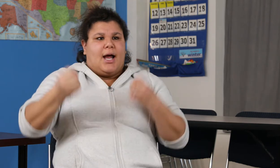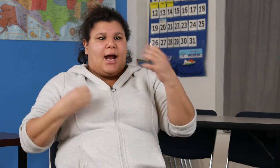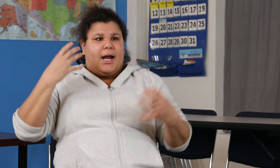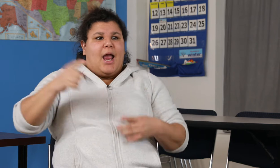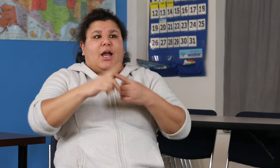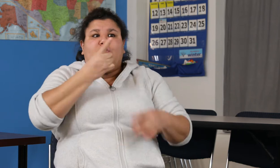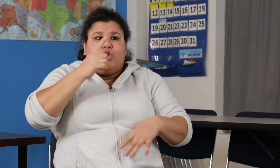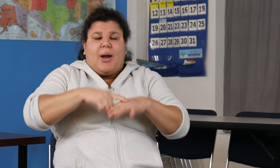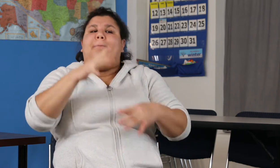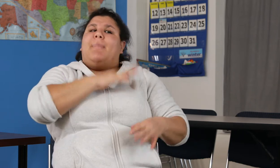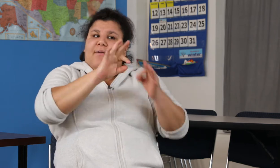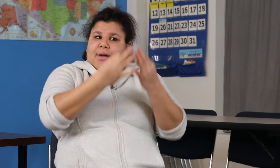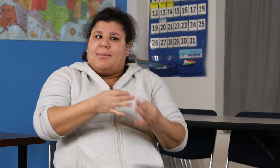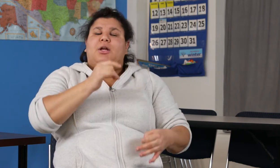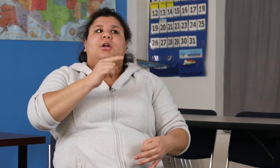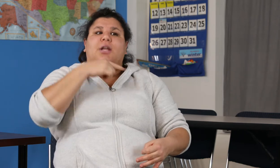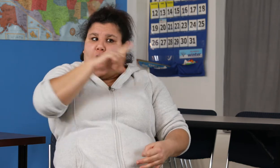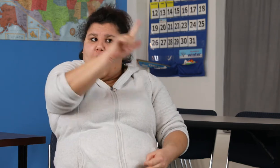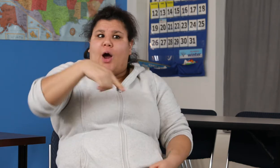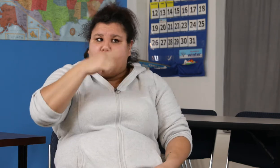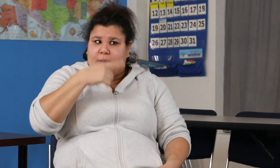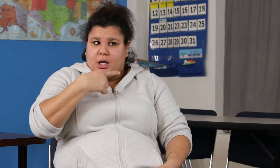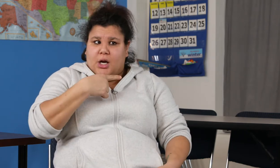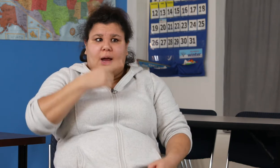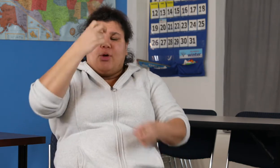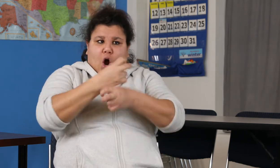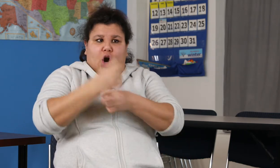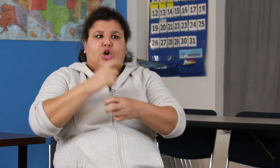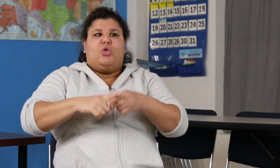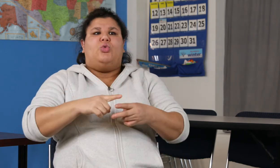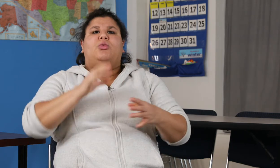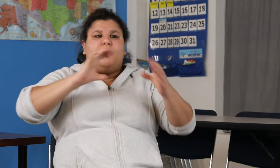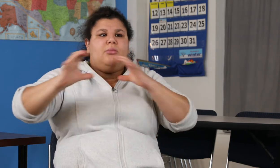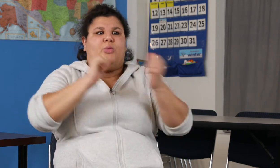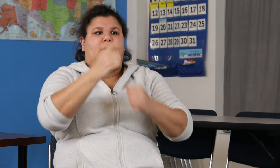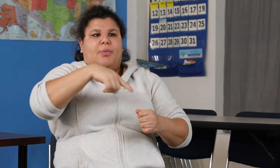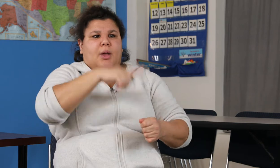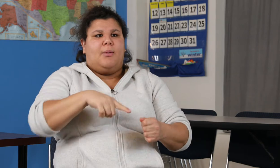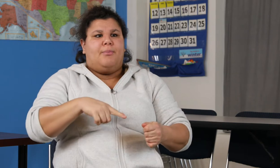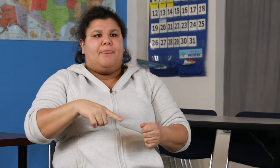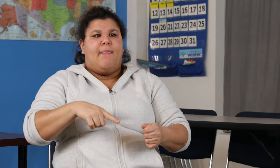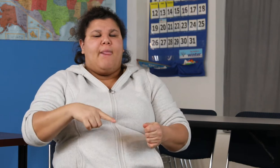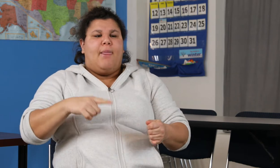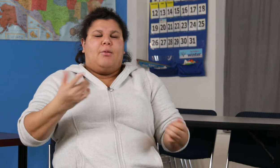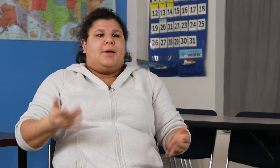At dinner time with my family, who are all hearing, it was hard to communicate with them.